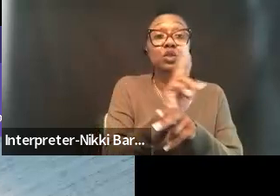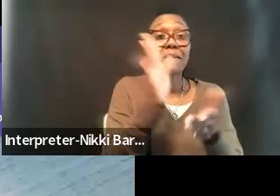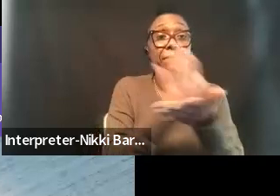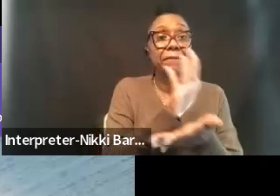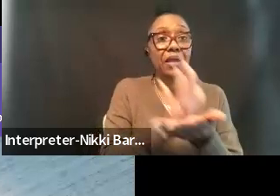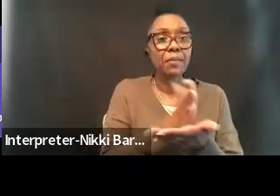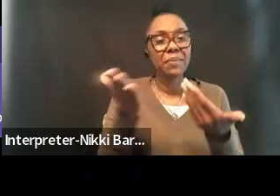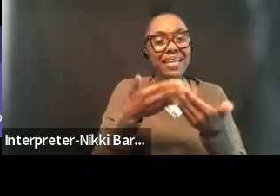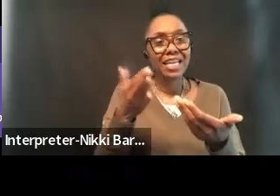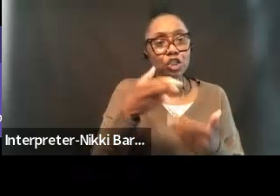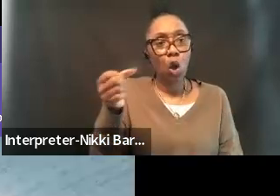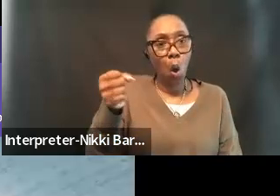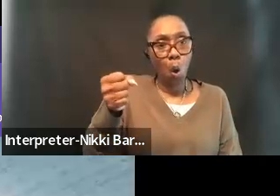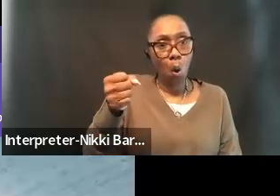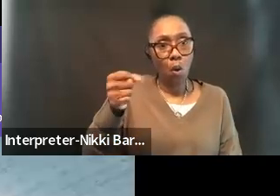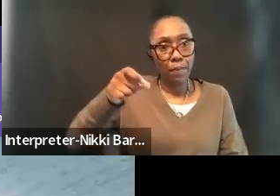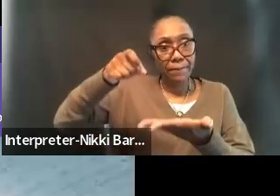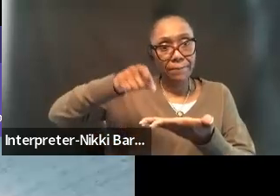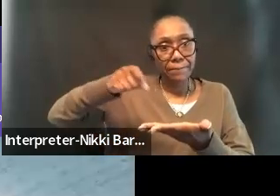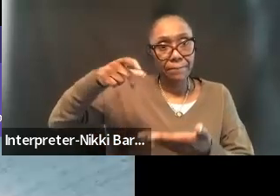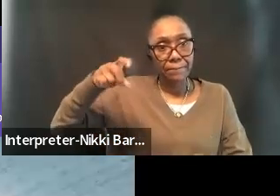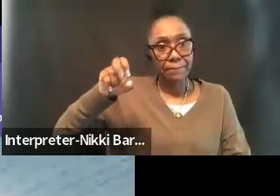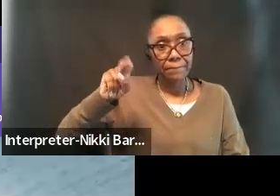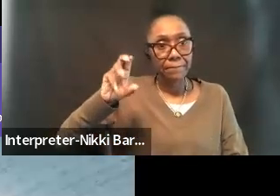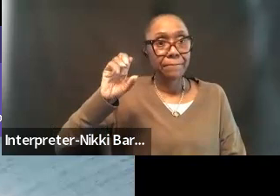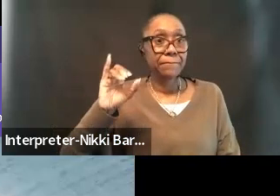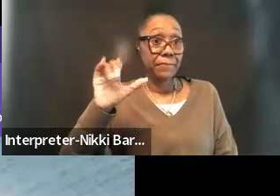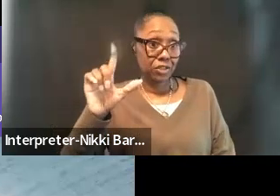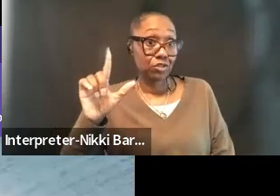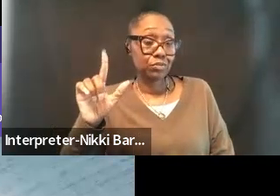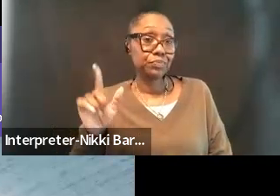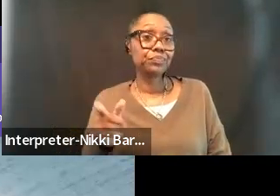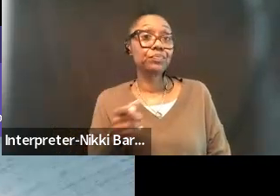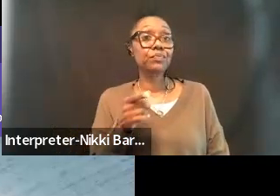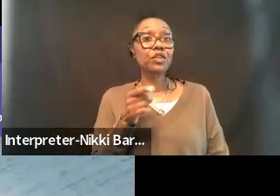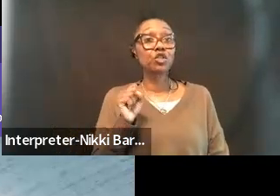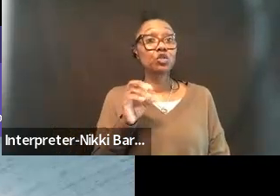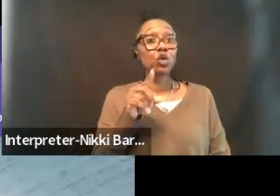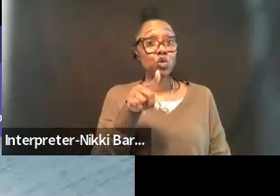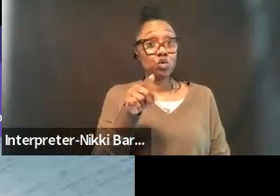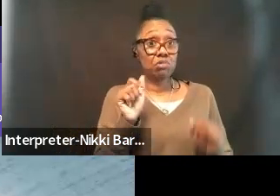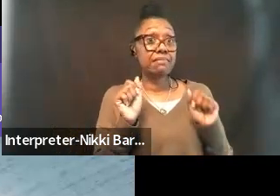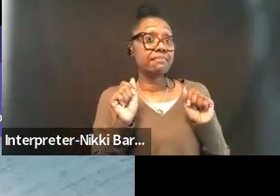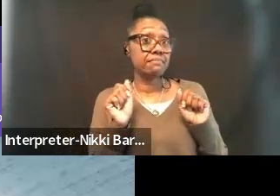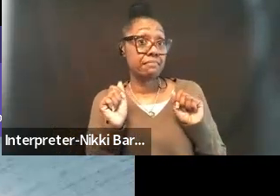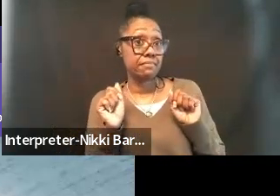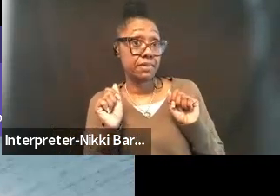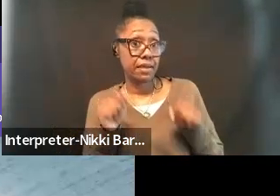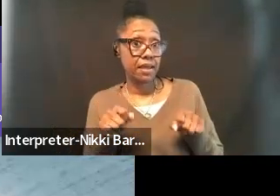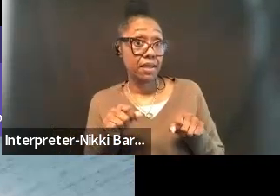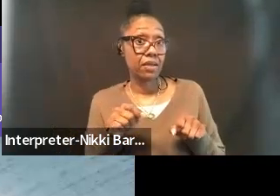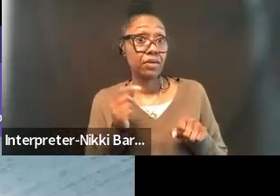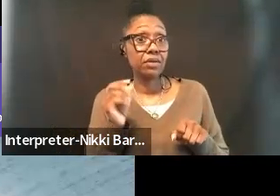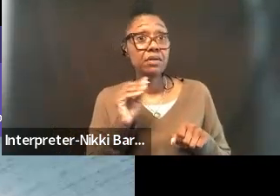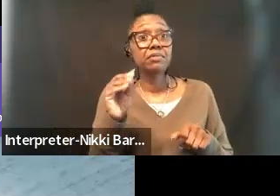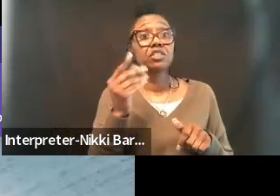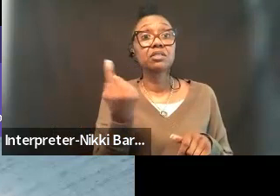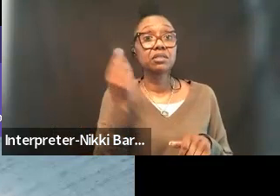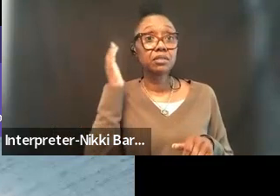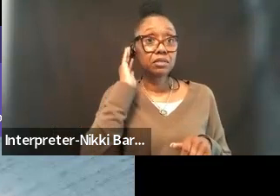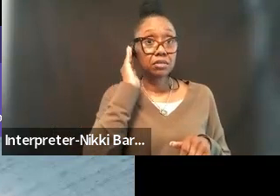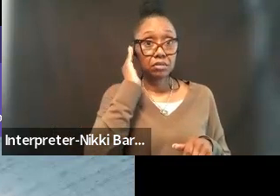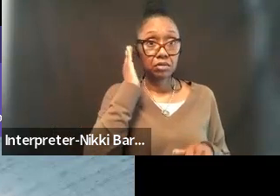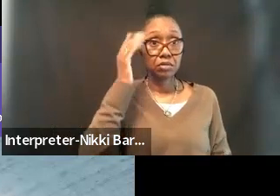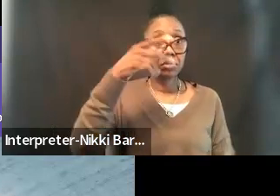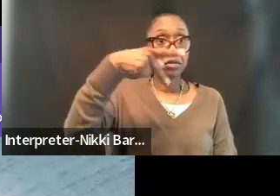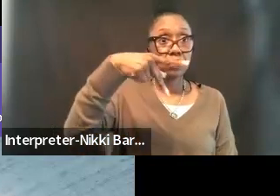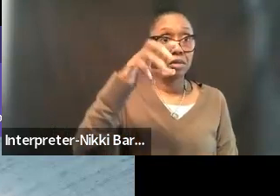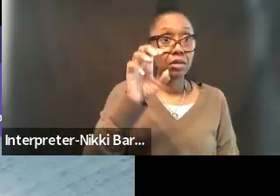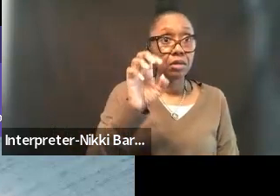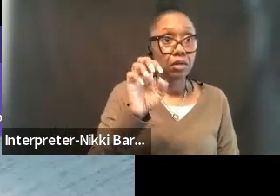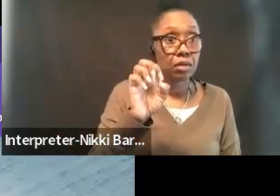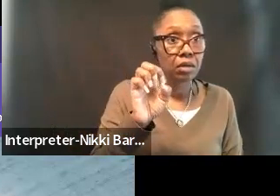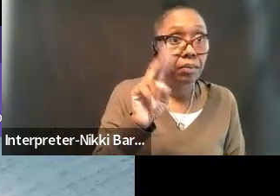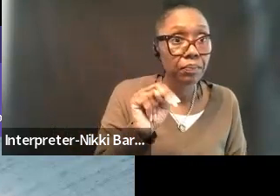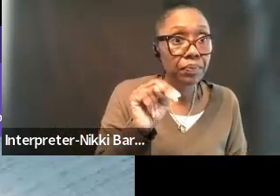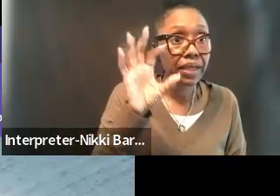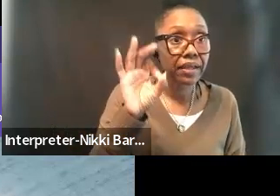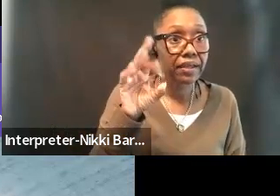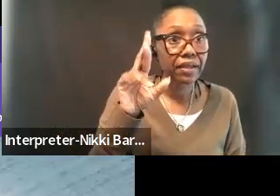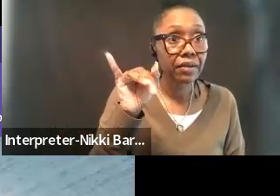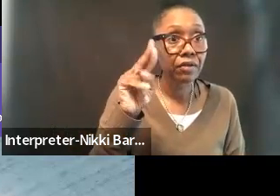Okay, so for low incidents, let's re section. You can put in. Something like the PIN friend in place the PIN friend is an audio PIN Well, you can record.